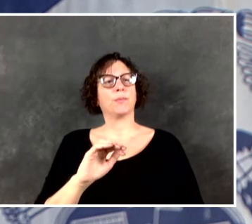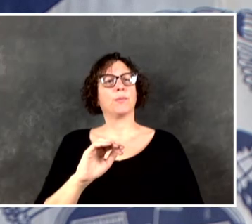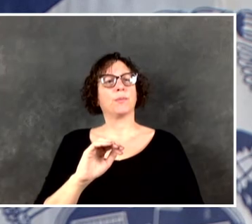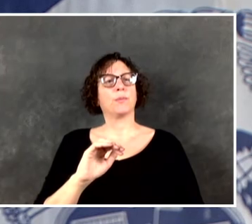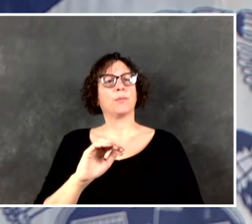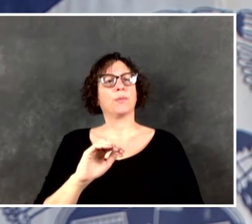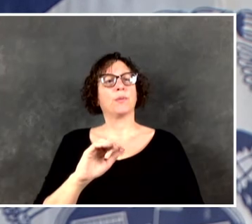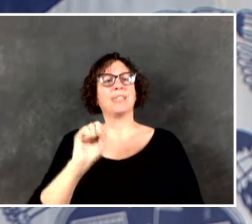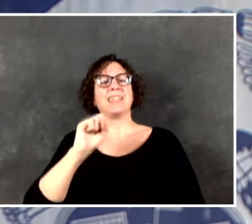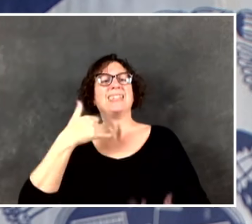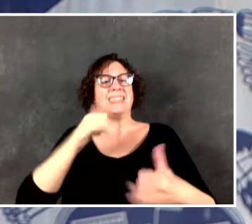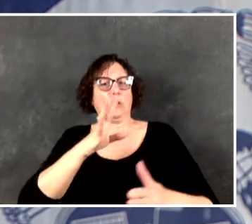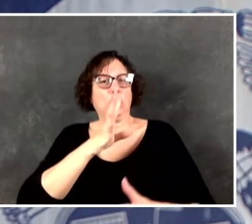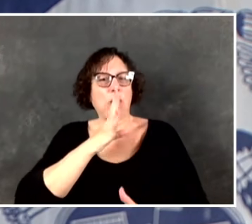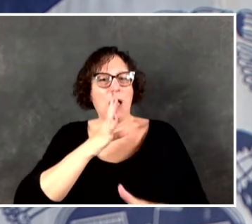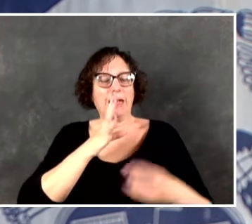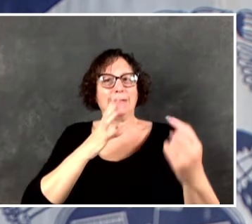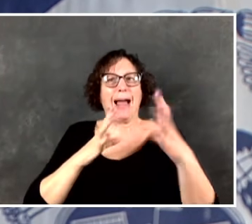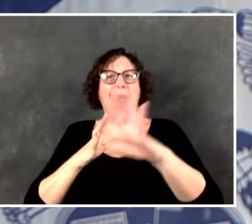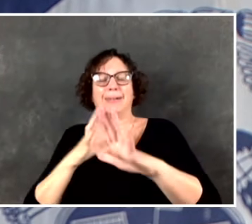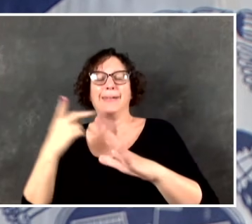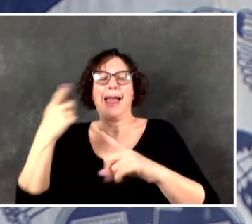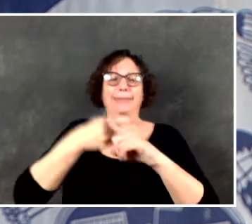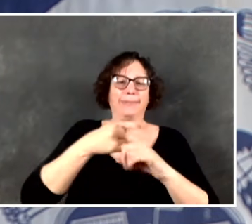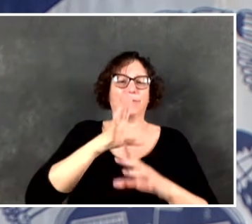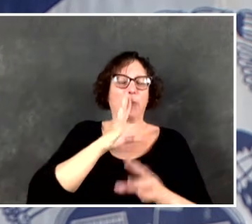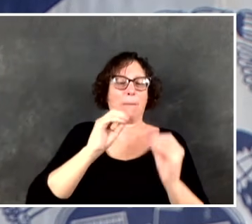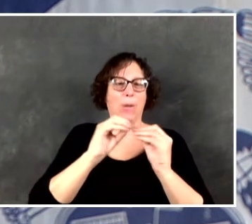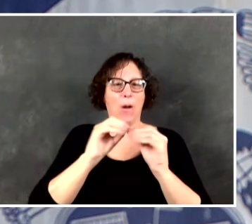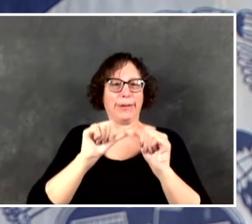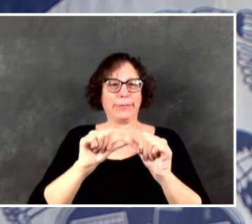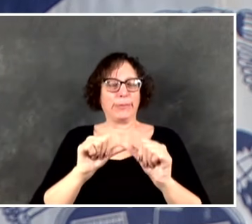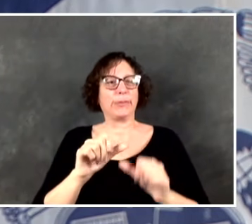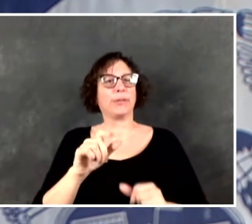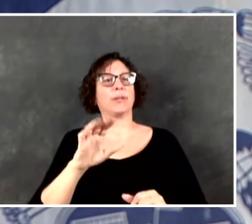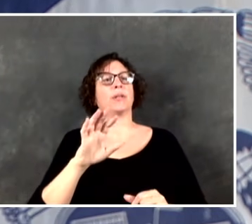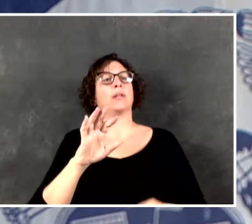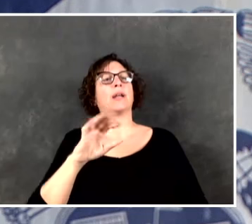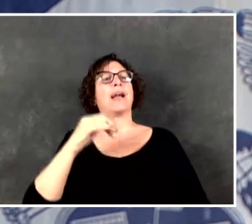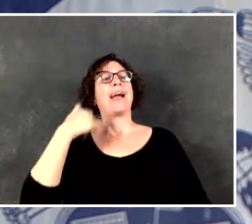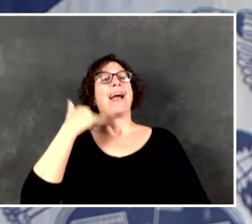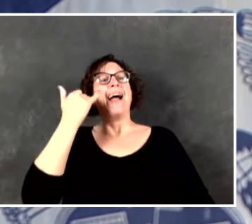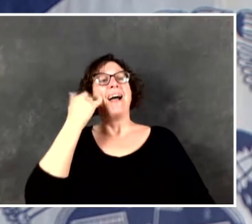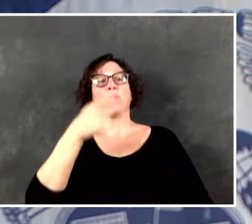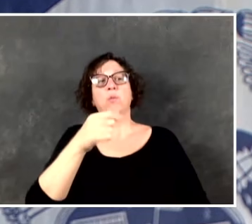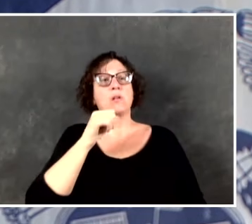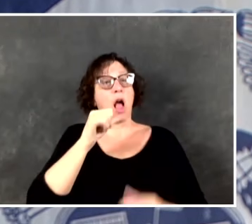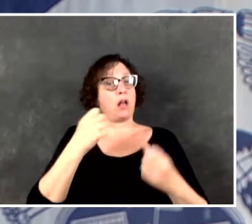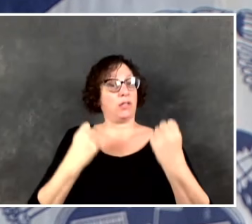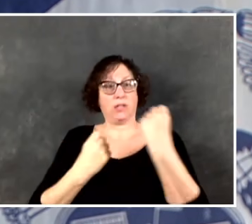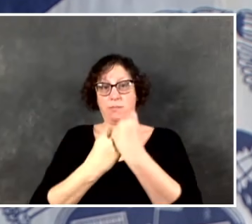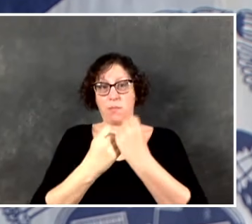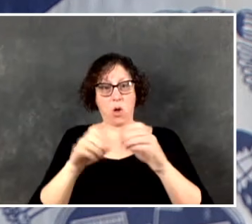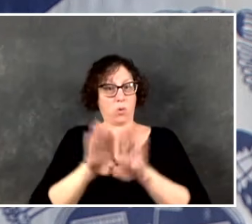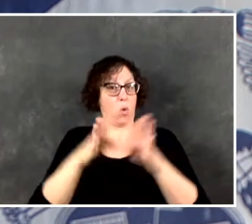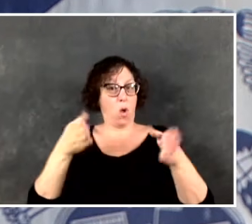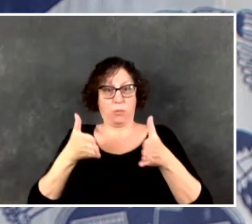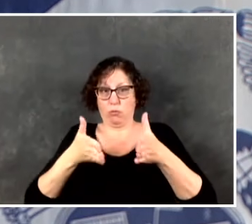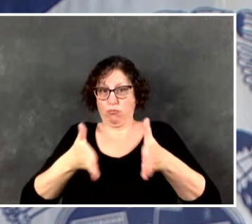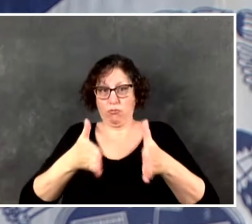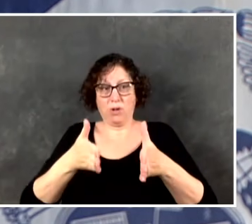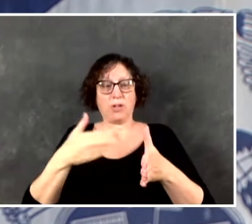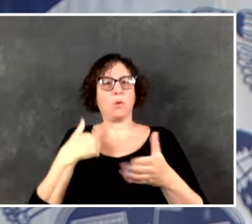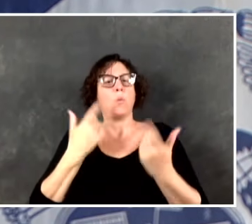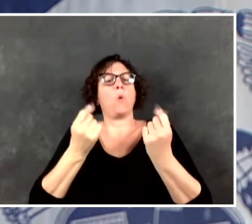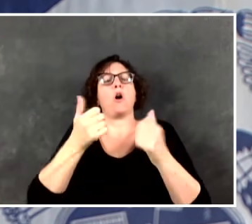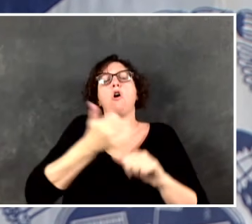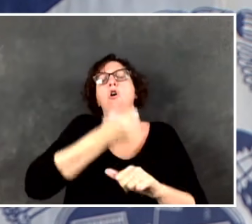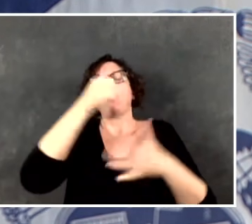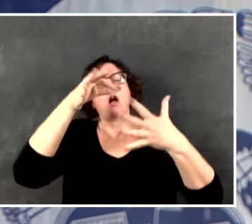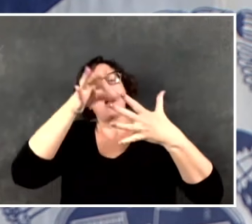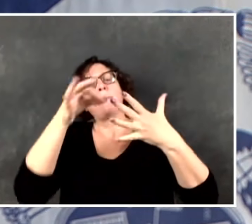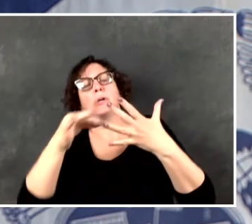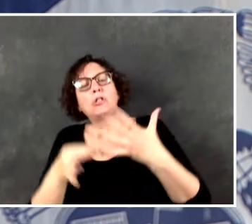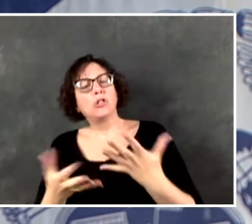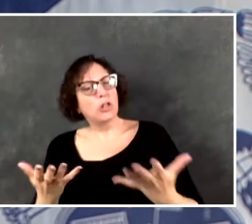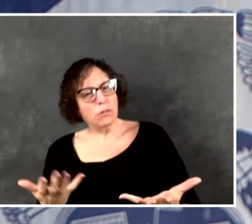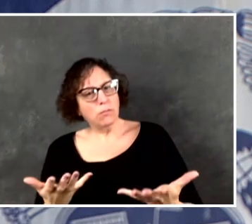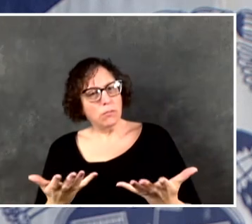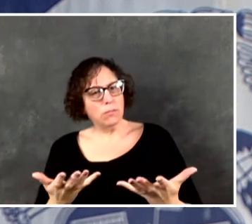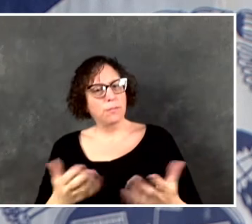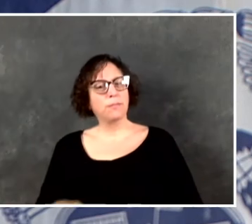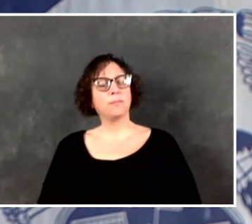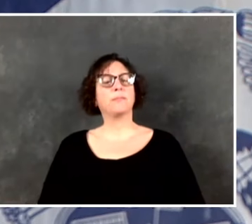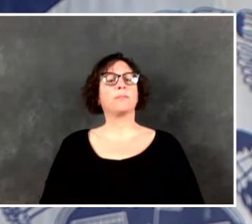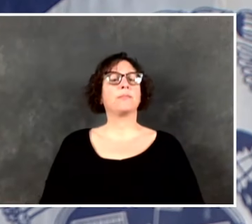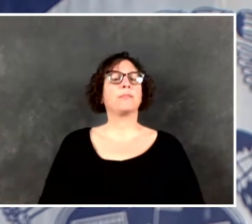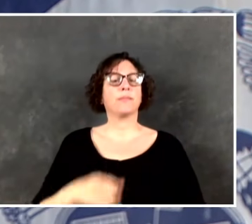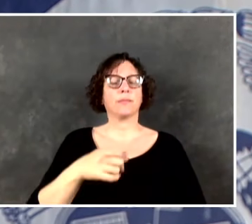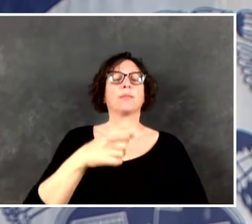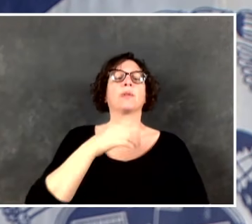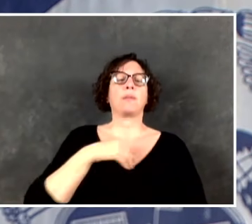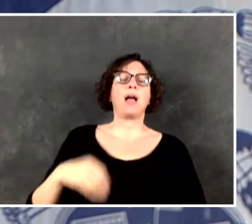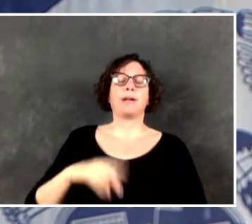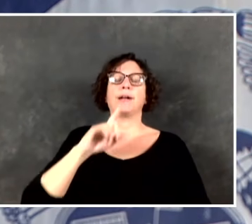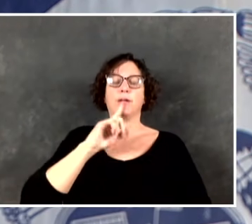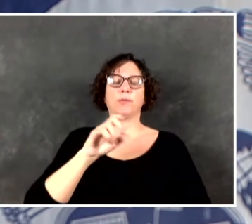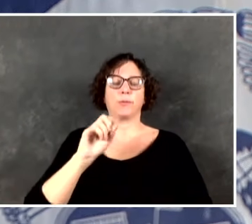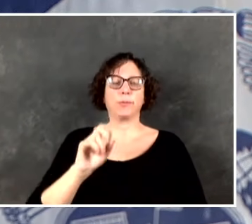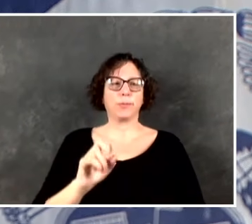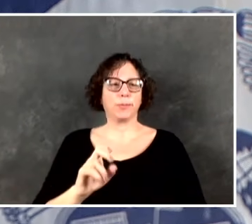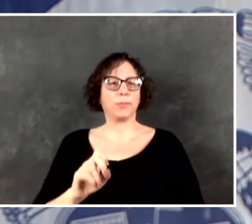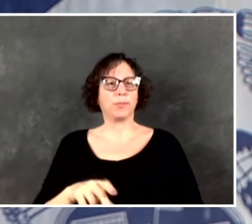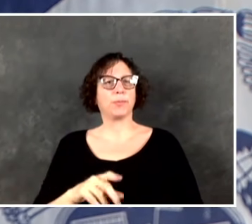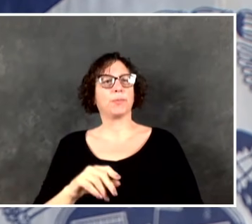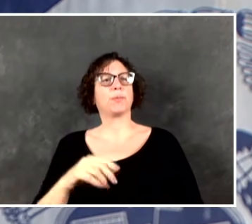THINGS REAL